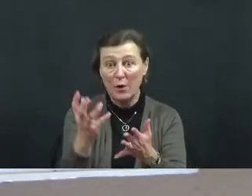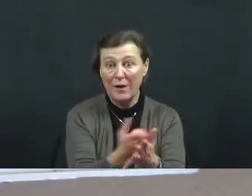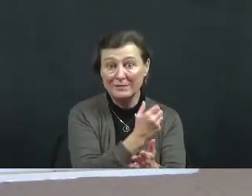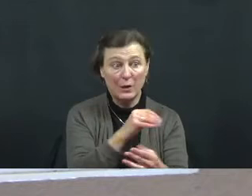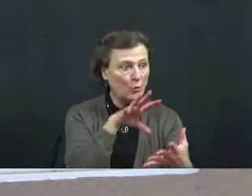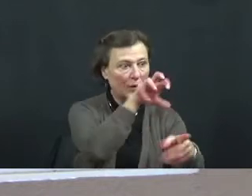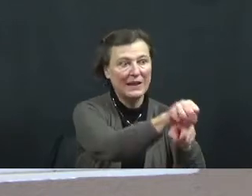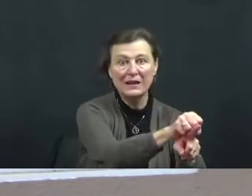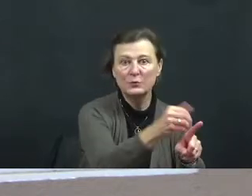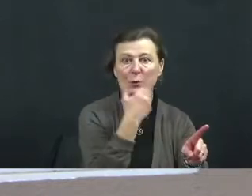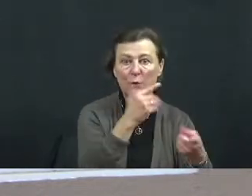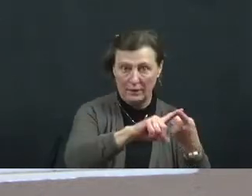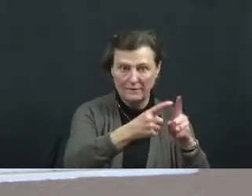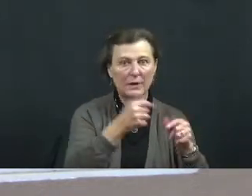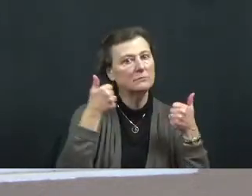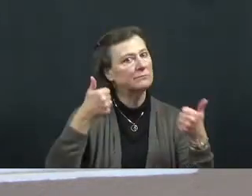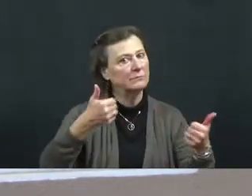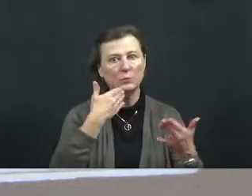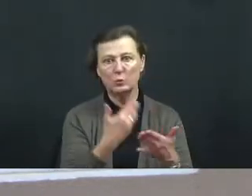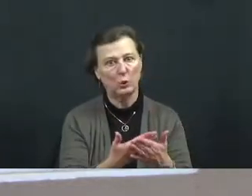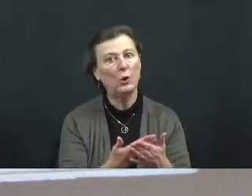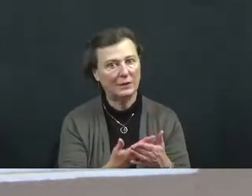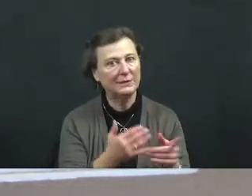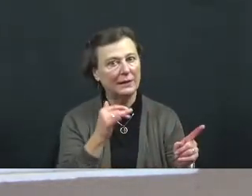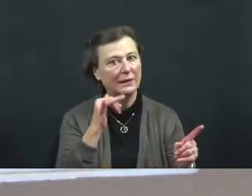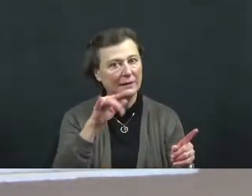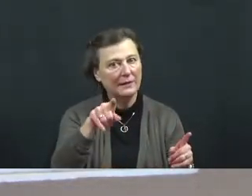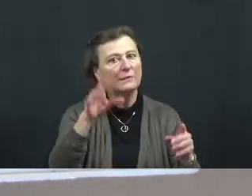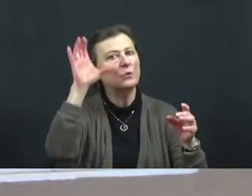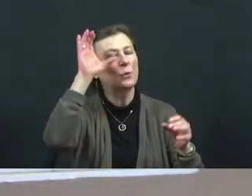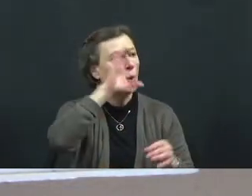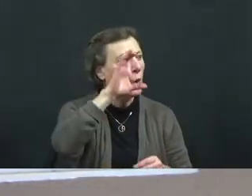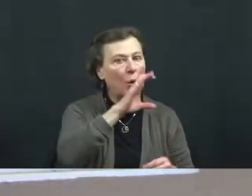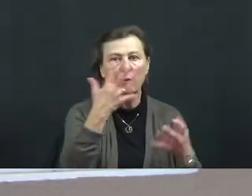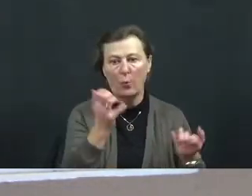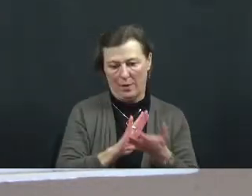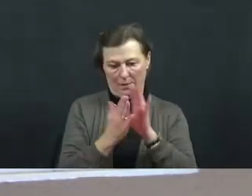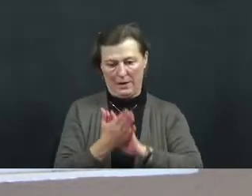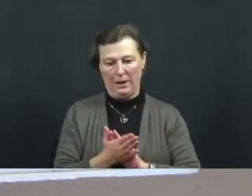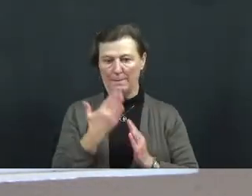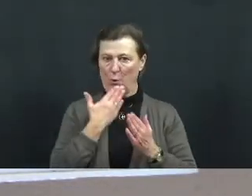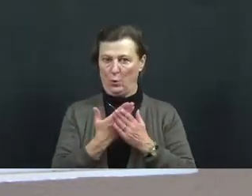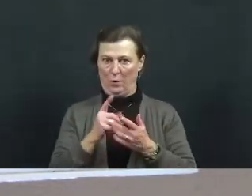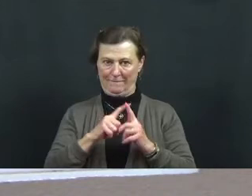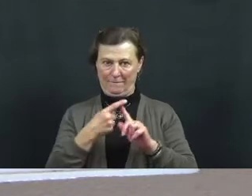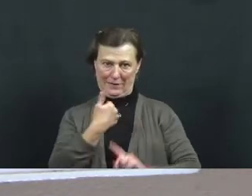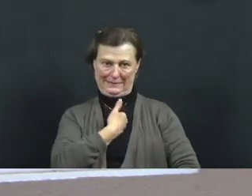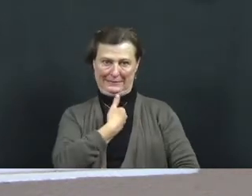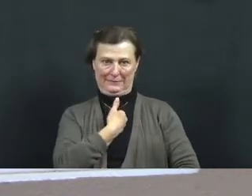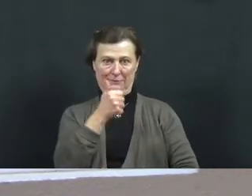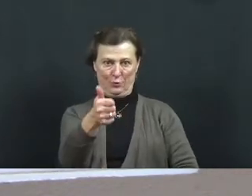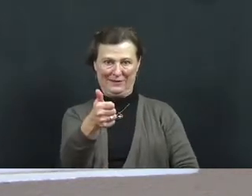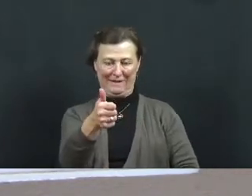friend, are very good if you're looking to be one yourself